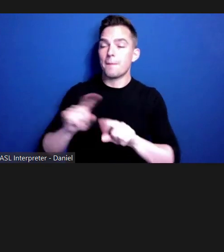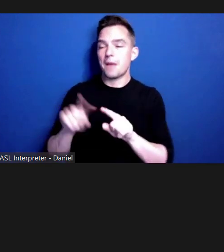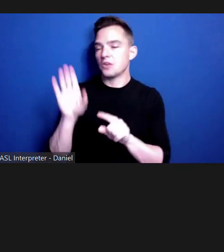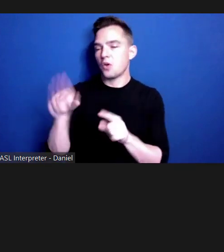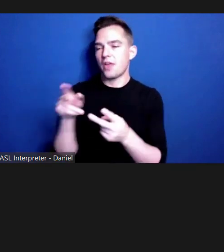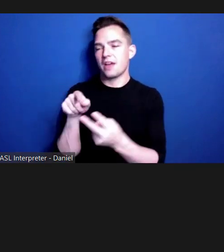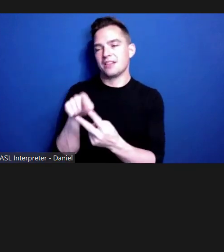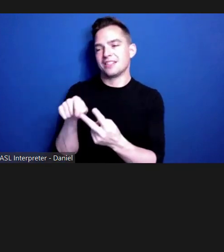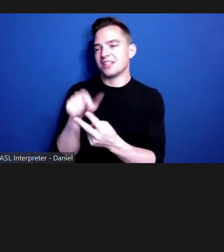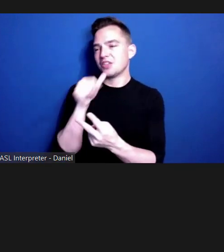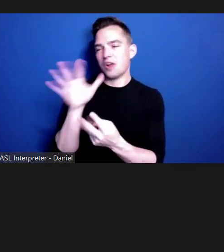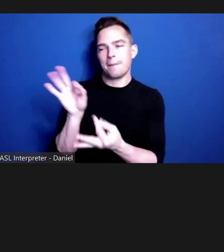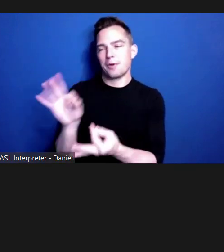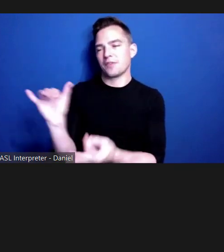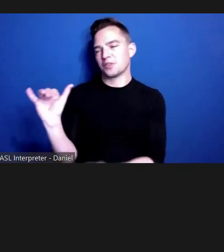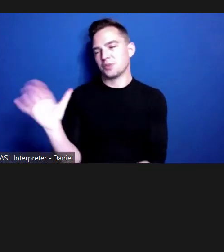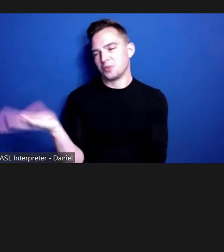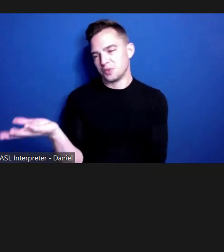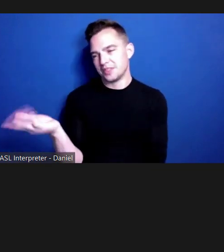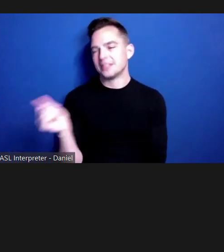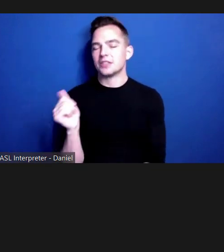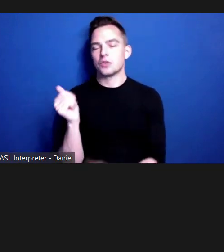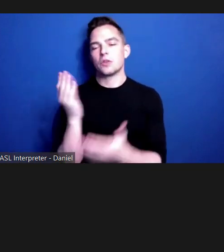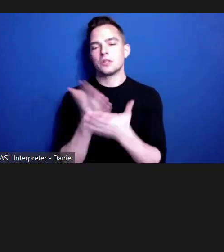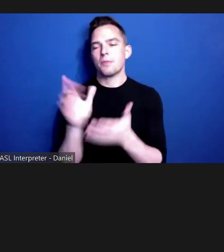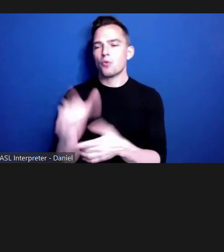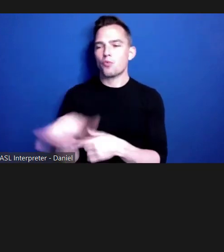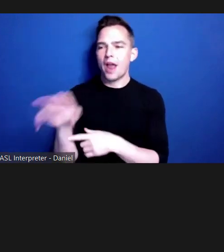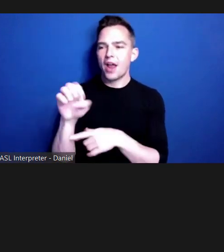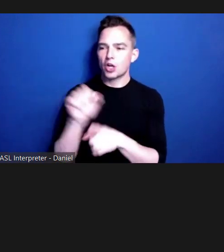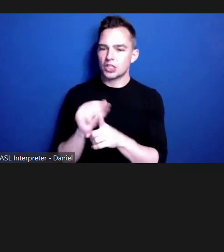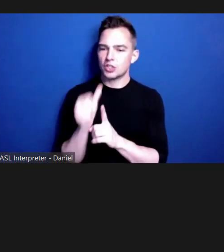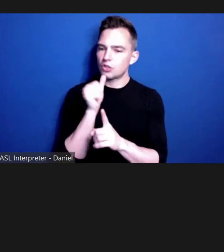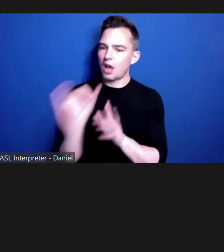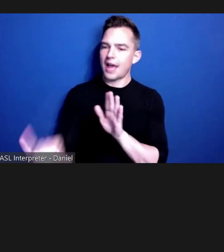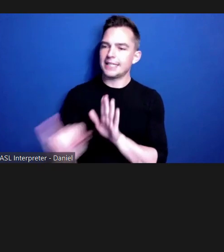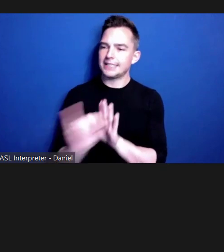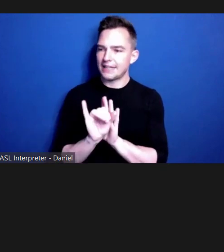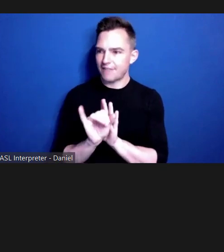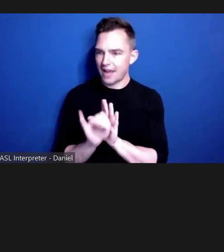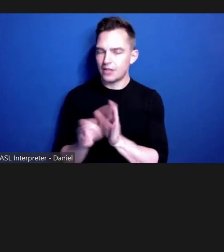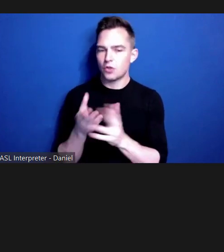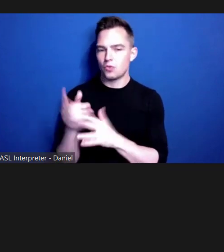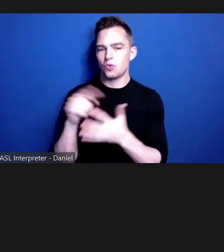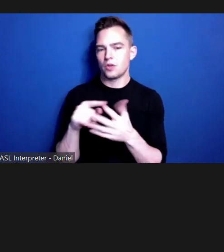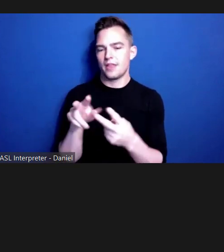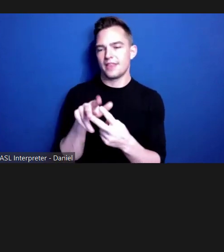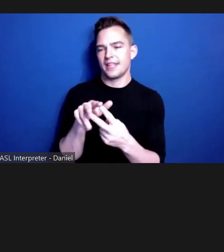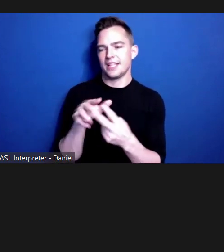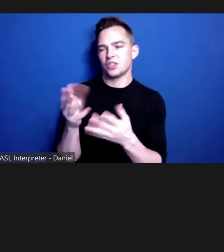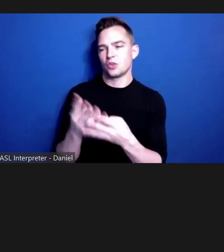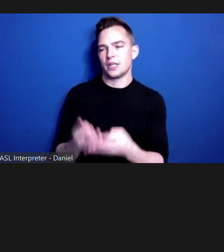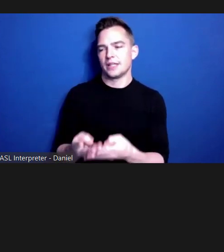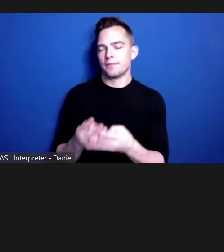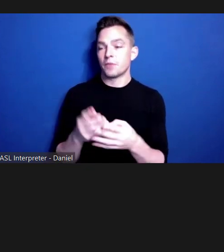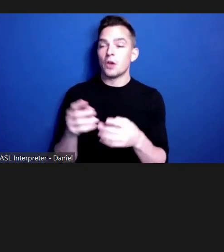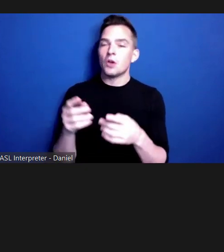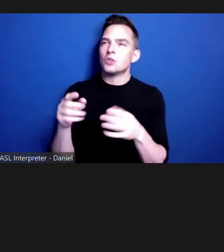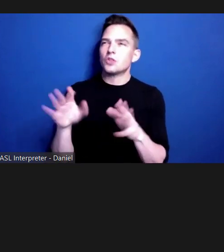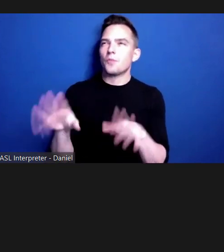are not identified through these screenings. So, whenever a parent expresses a concern about a child's hearing or